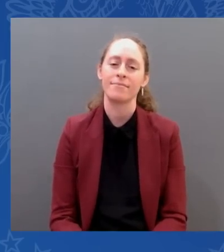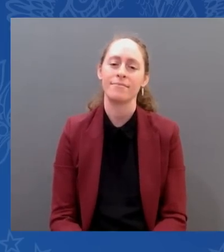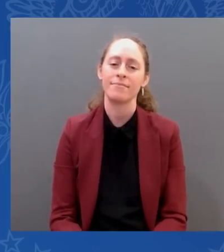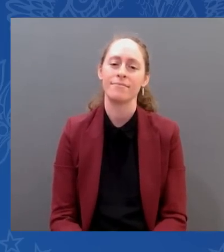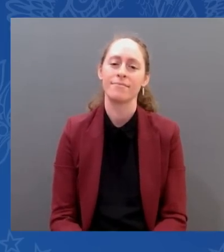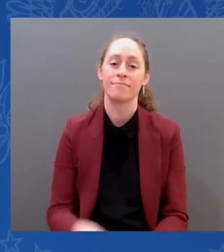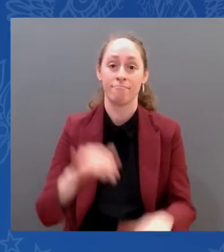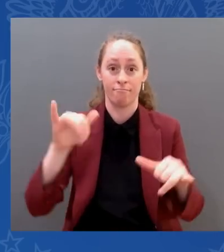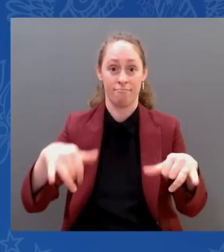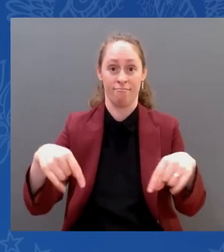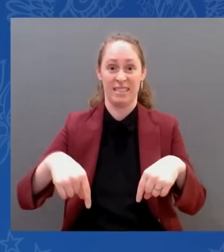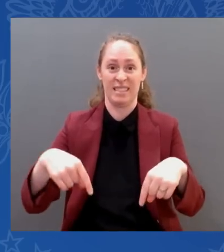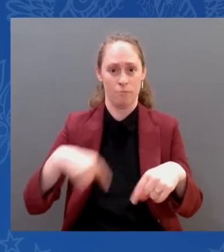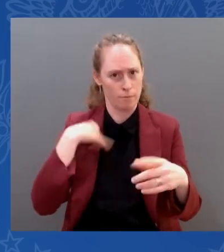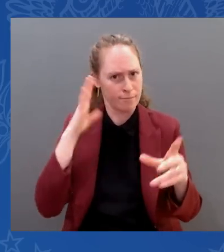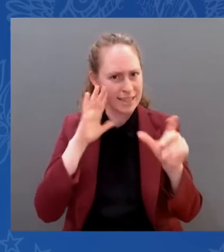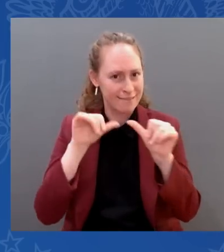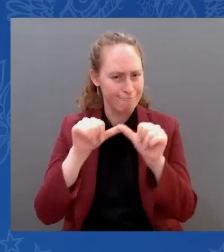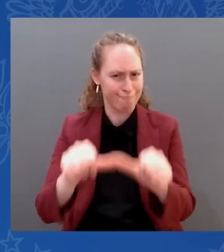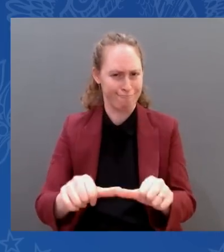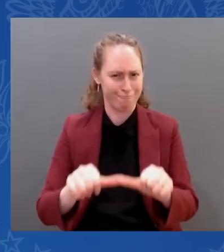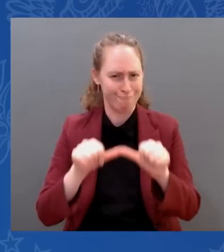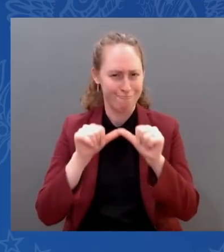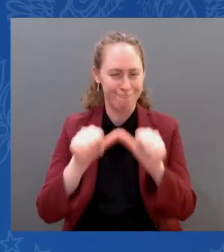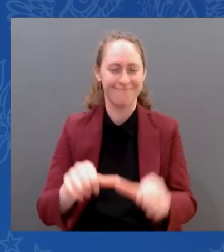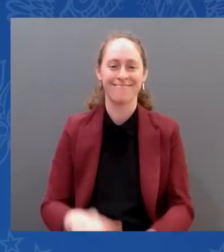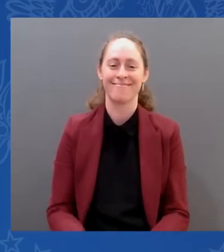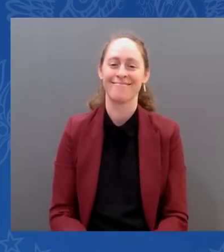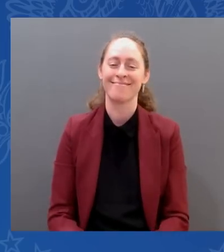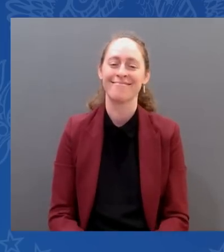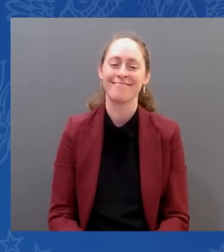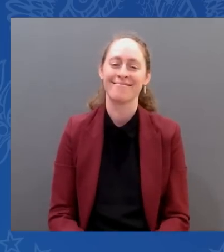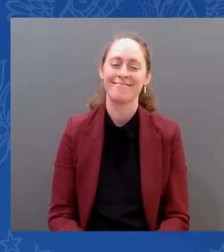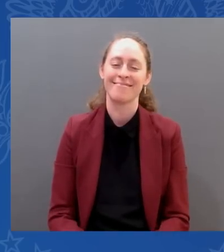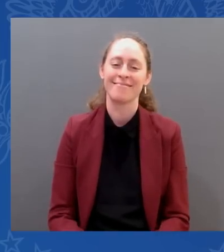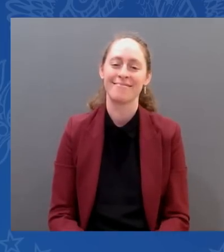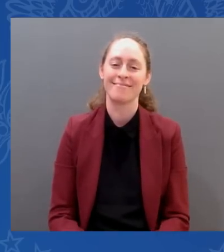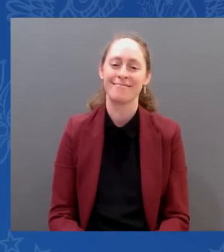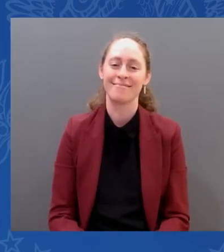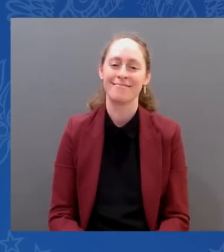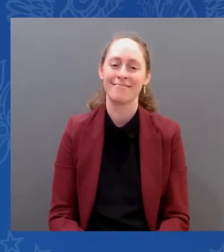General Lyons is a four-star general. He handled the transportation of a little bit of a thing --